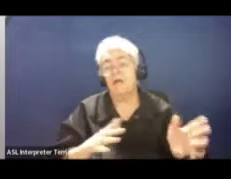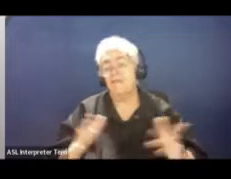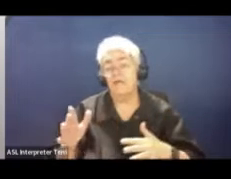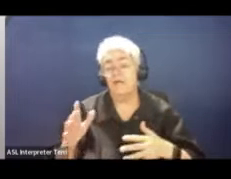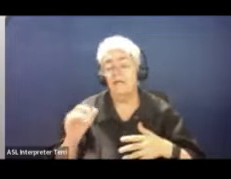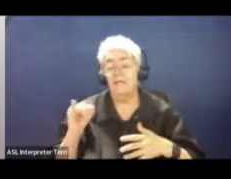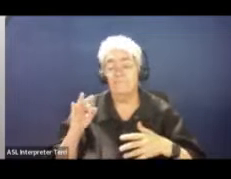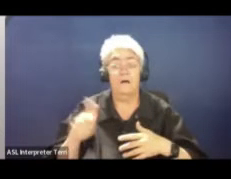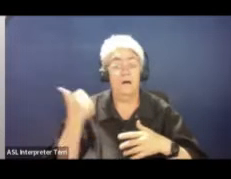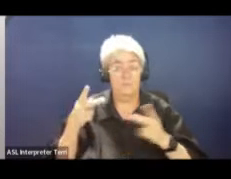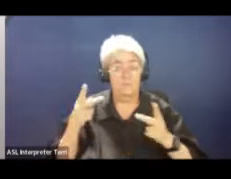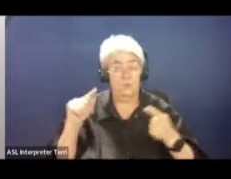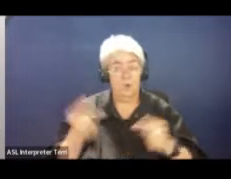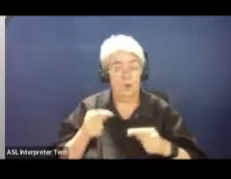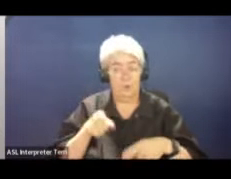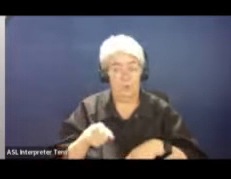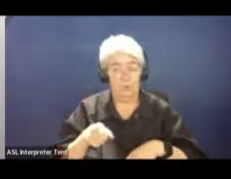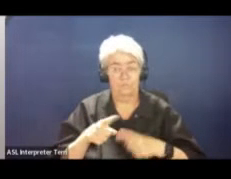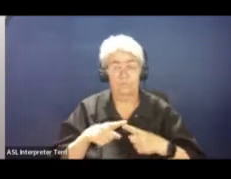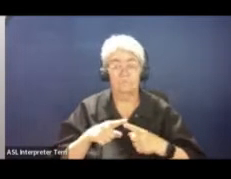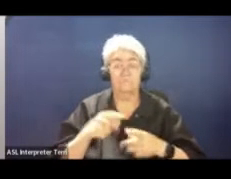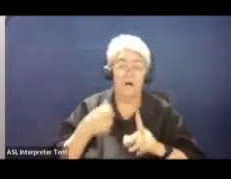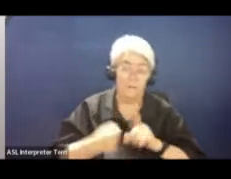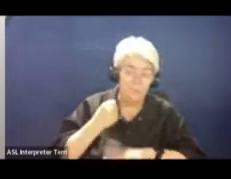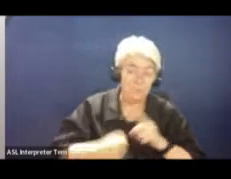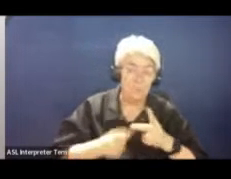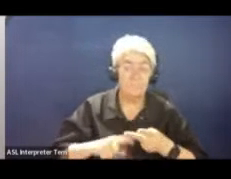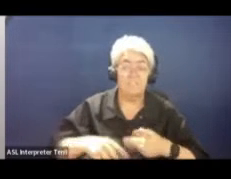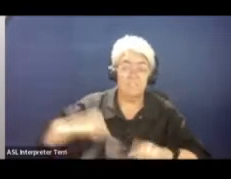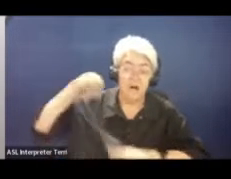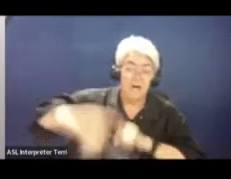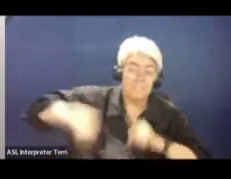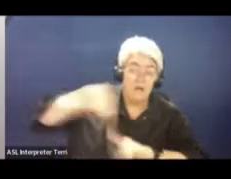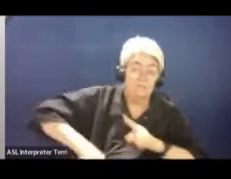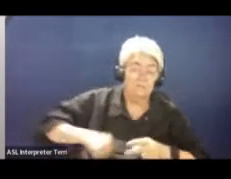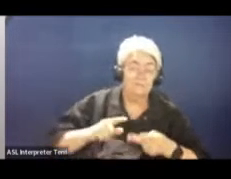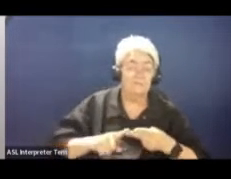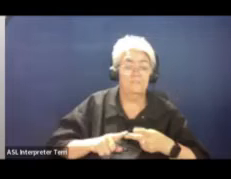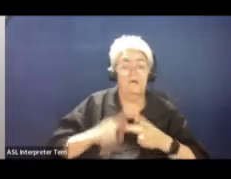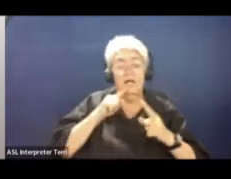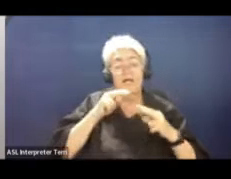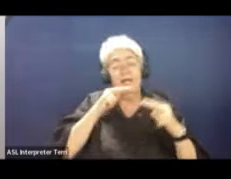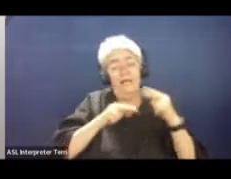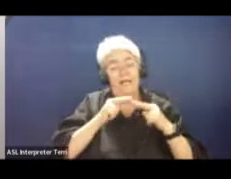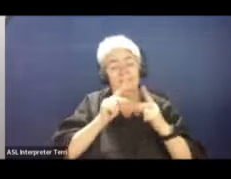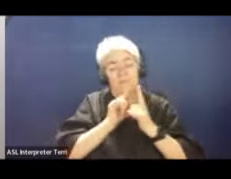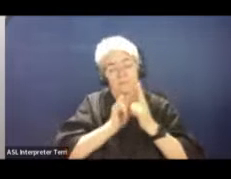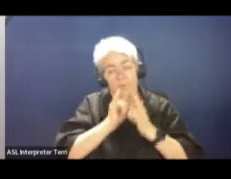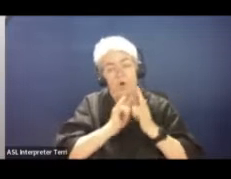have been harming this person abuse, assaults, intimate partner violence, domestic violence. So before getting to